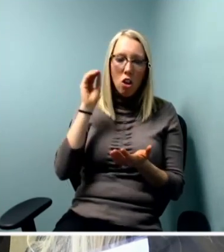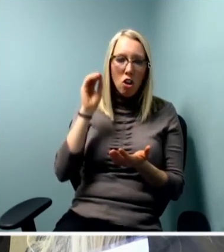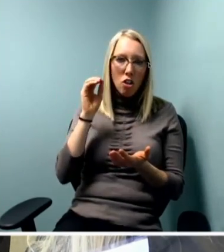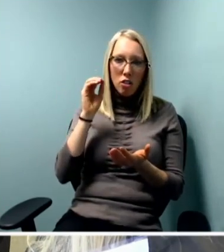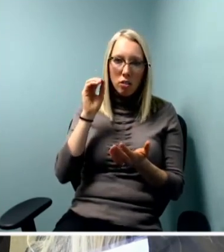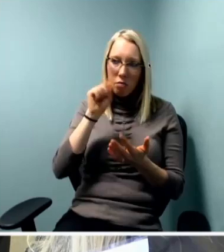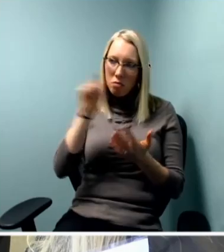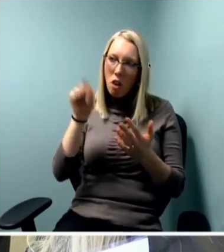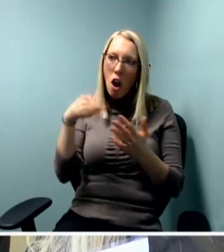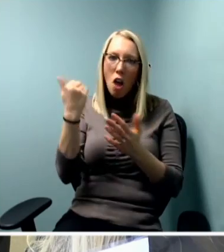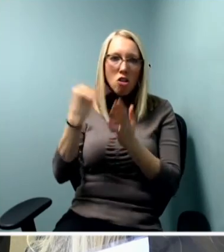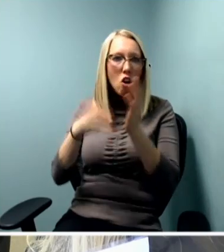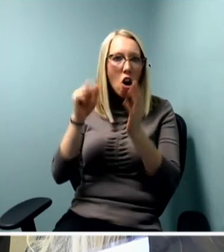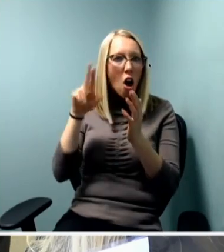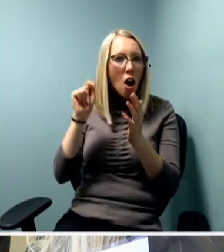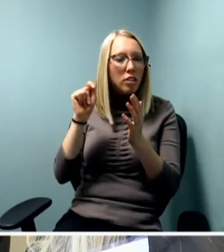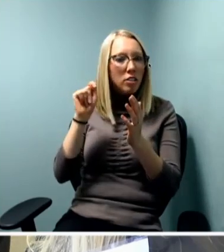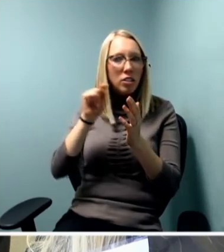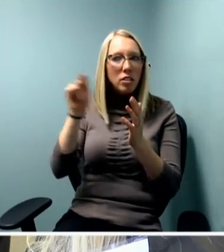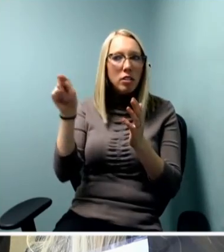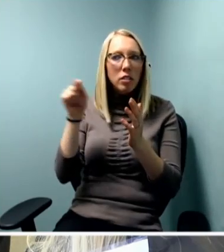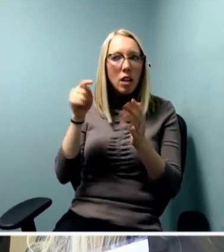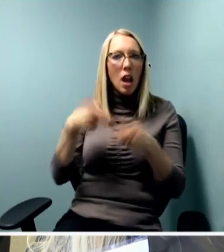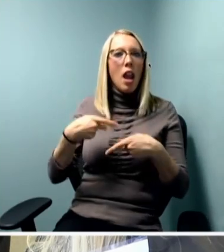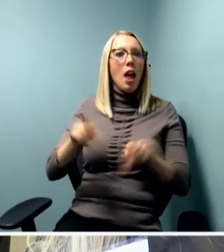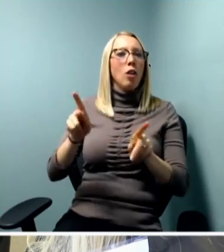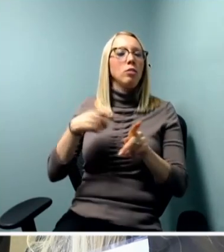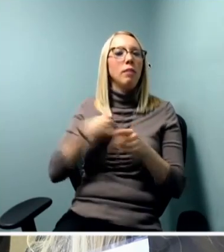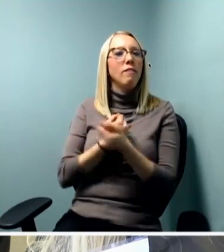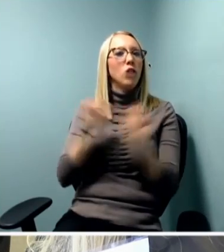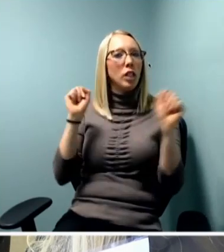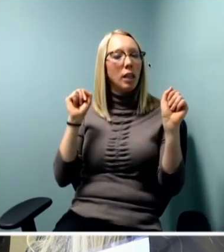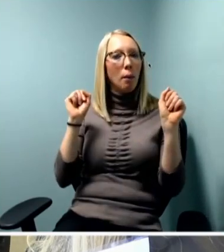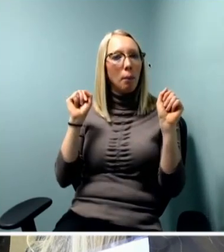it allowed the freedom because there was no school of hip hop.